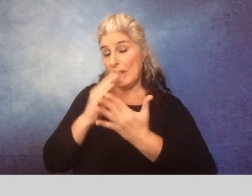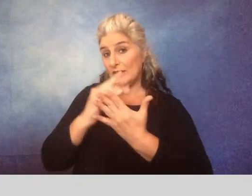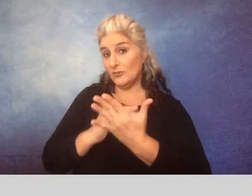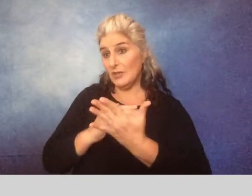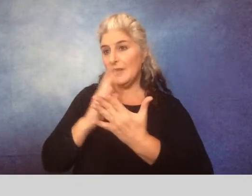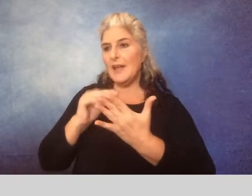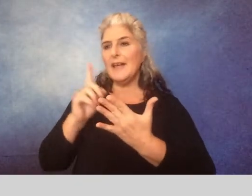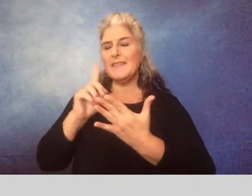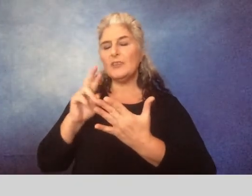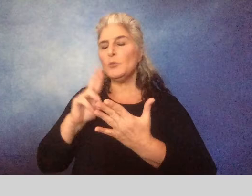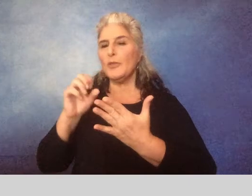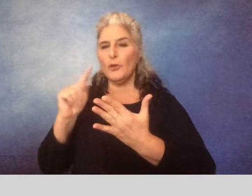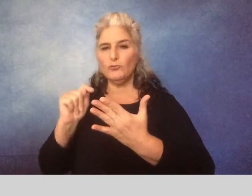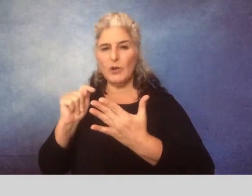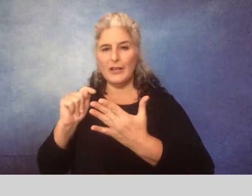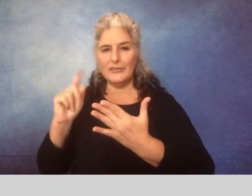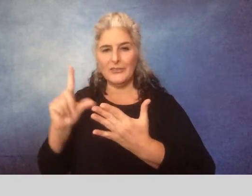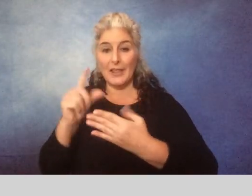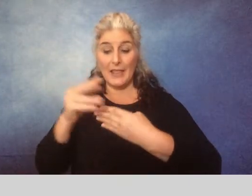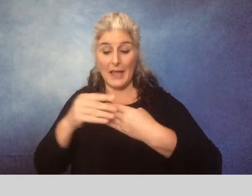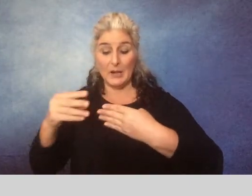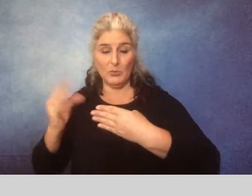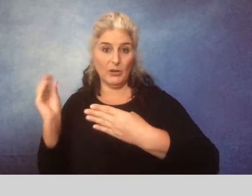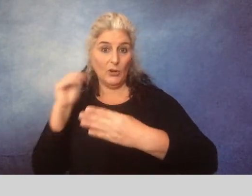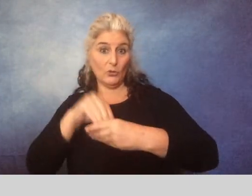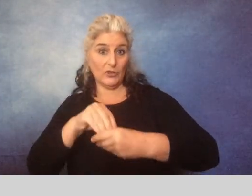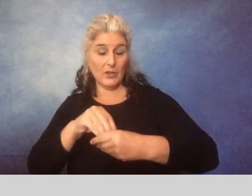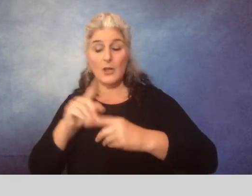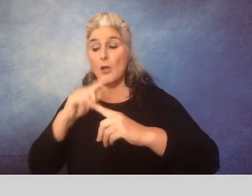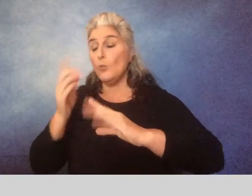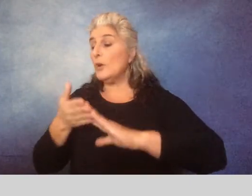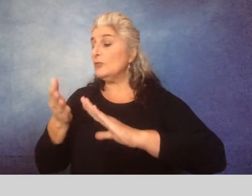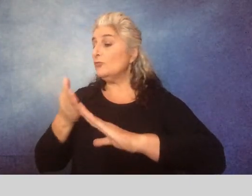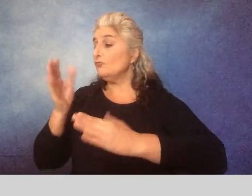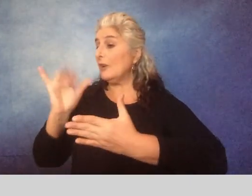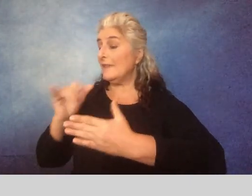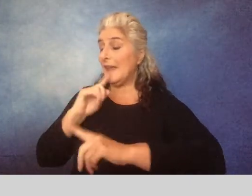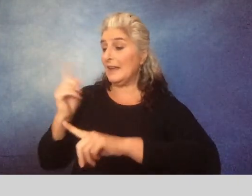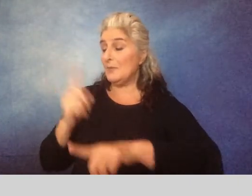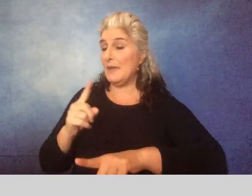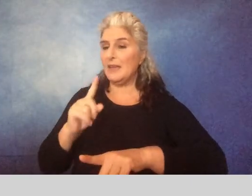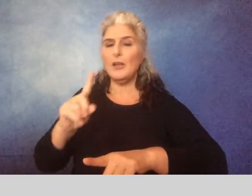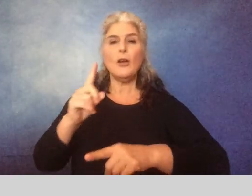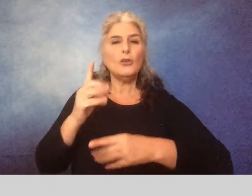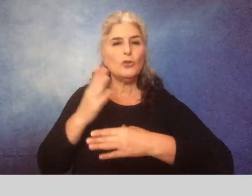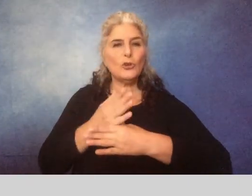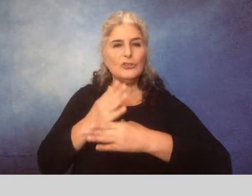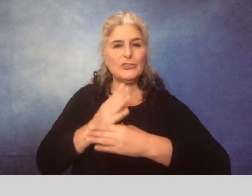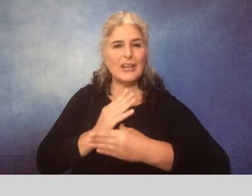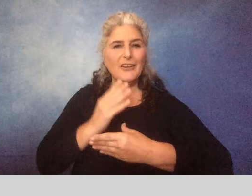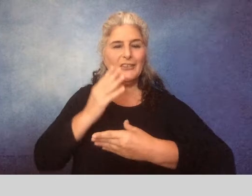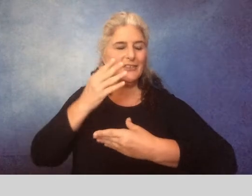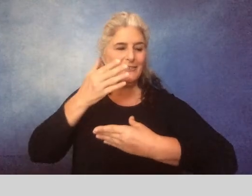Once you run the `maturin develop` command, your shared object file will be created for you and then you're pretty much done.